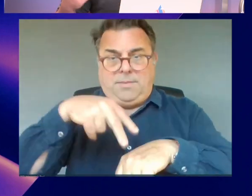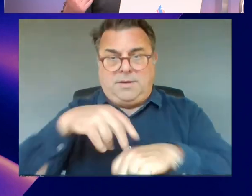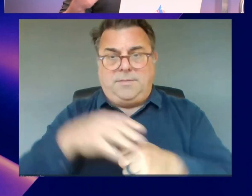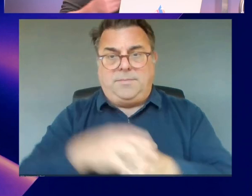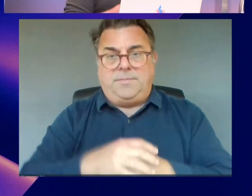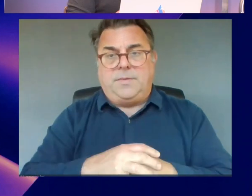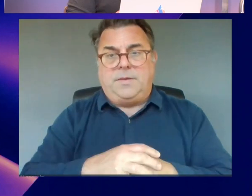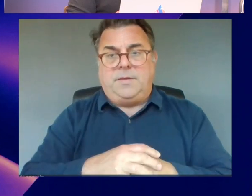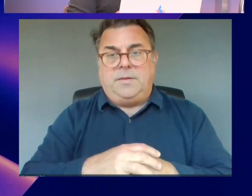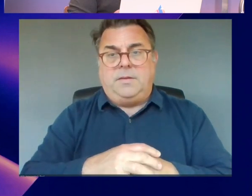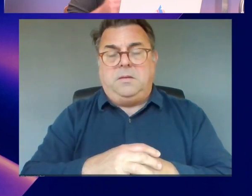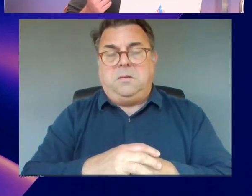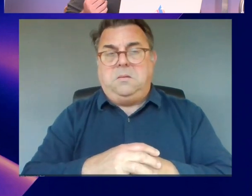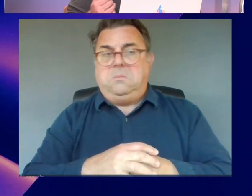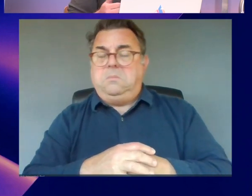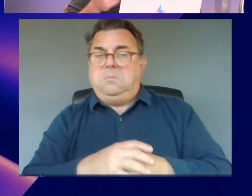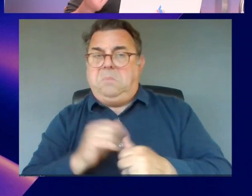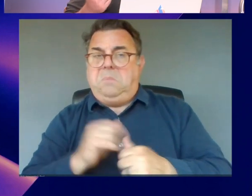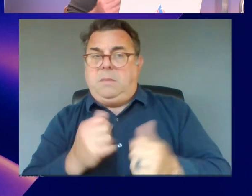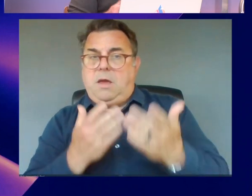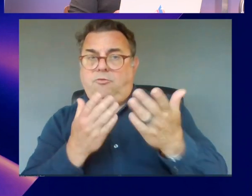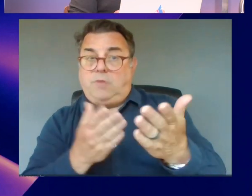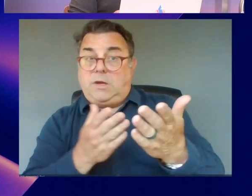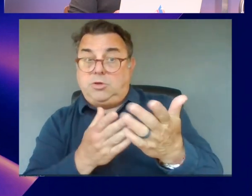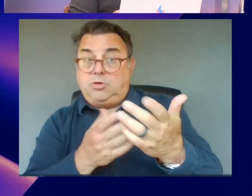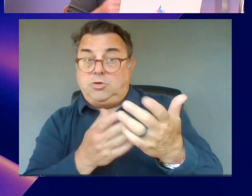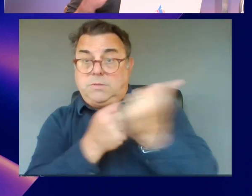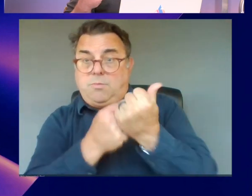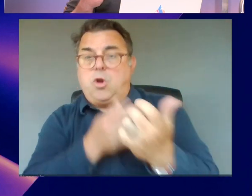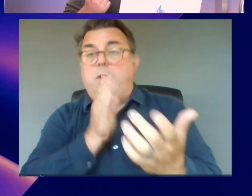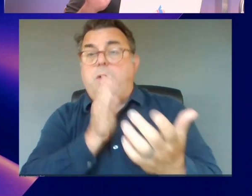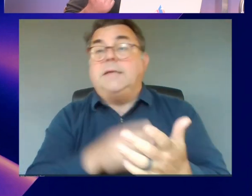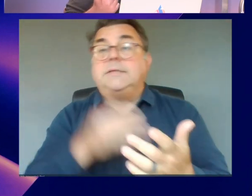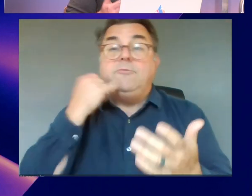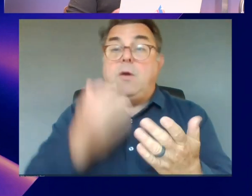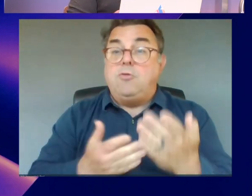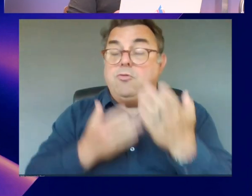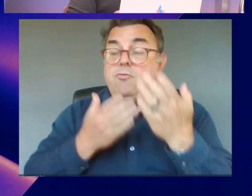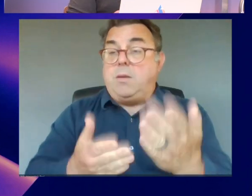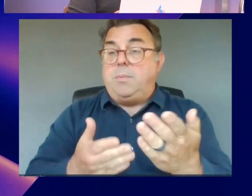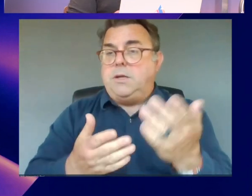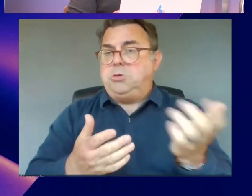You might have a recommendation against it, you might not. And even if you do have a recommendation, what's to say it's very specific.